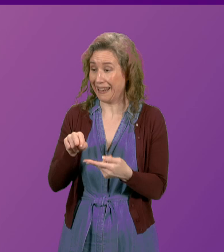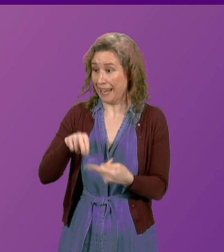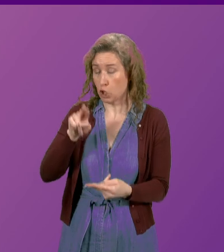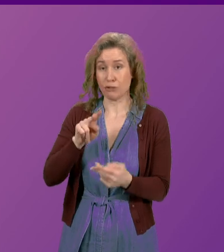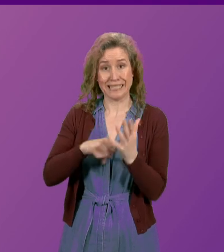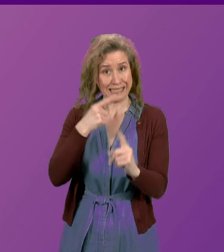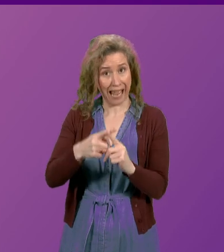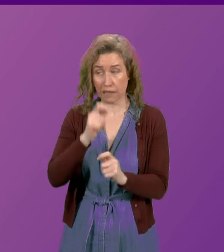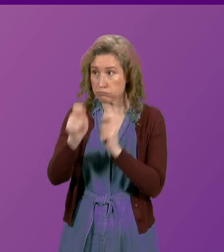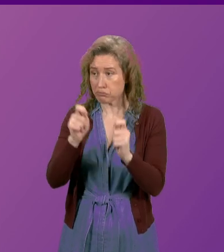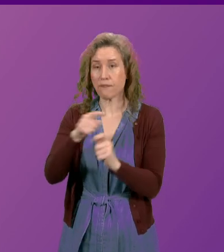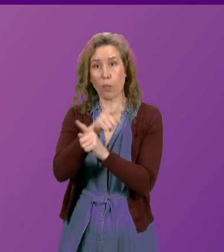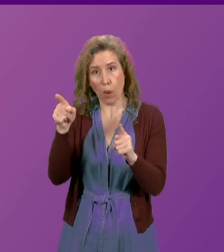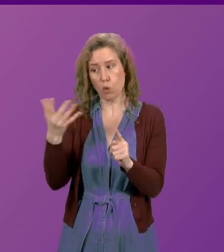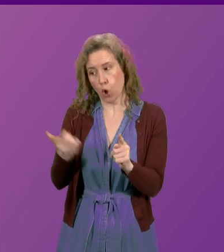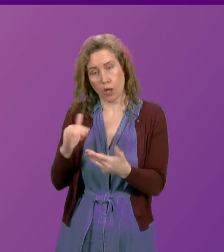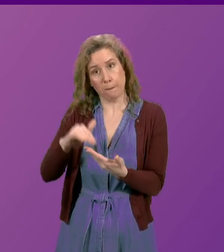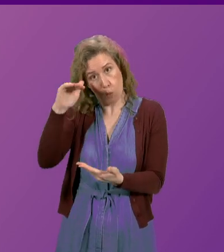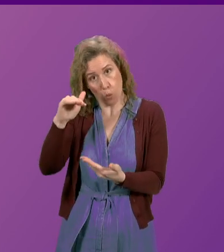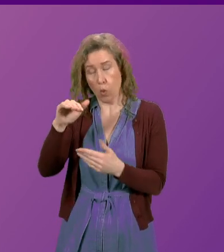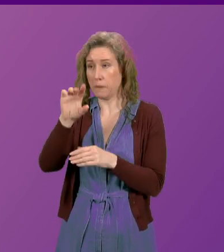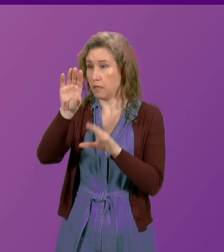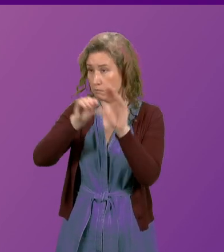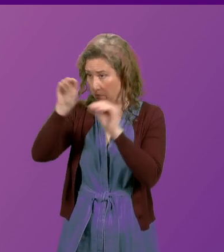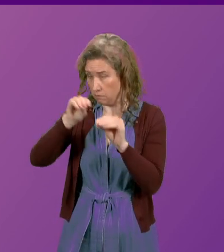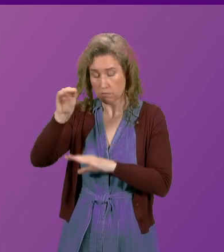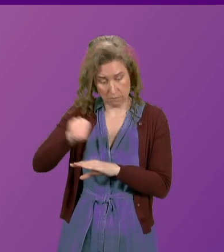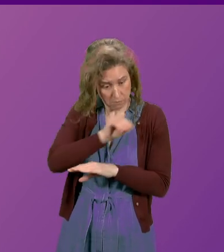taxation for higher earners in order to invest more in the national health service than would